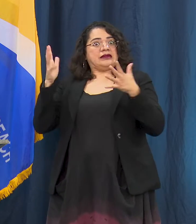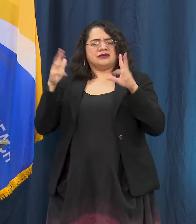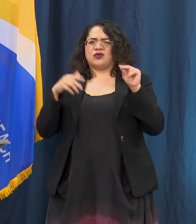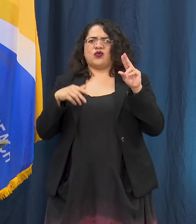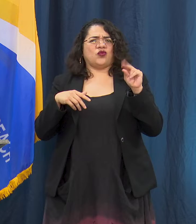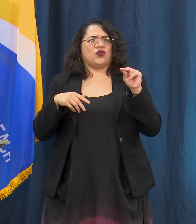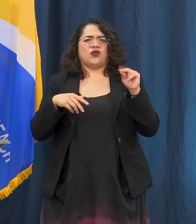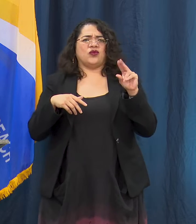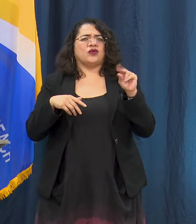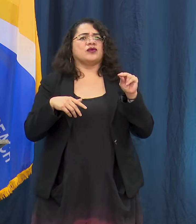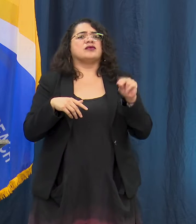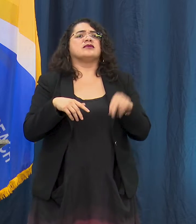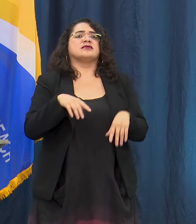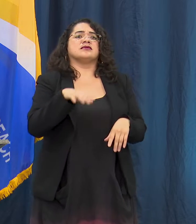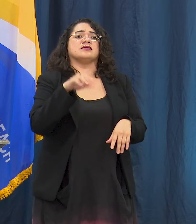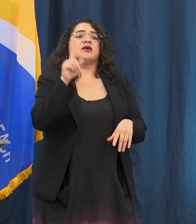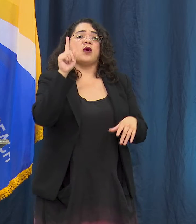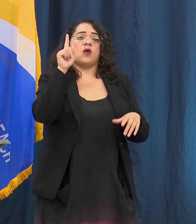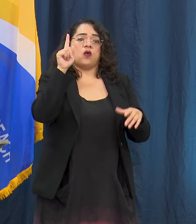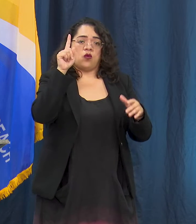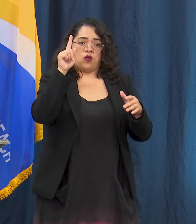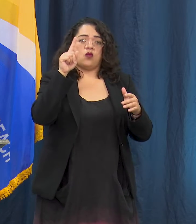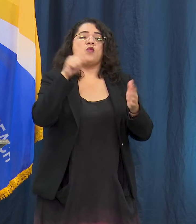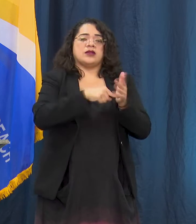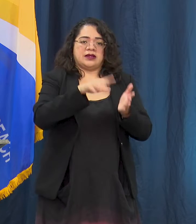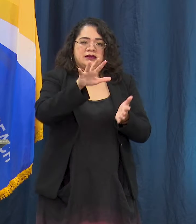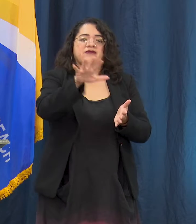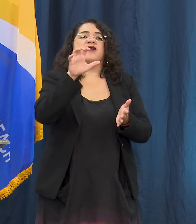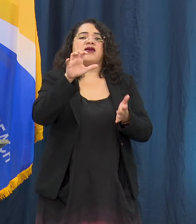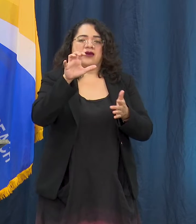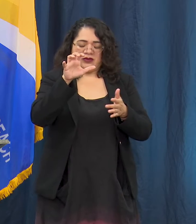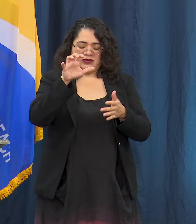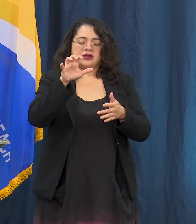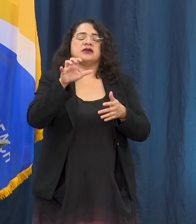approximately 1500 beds. So when we're looking at a COVID patients